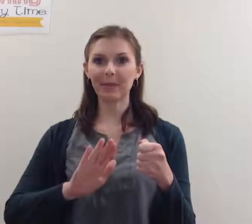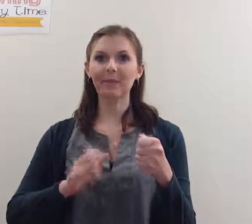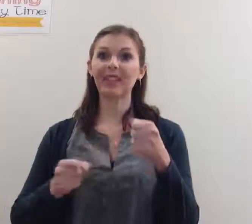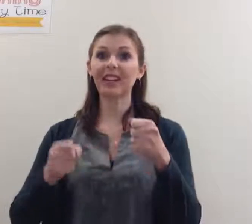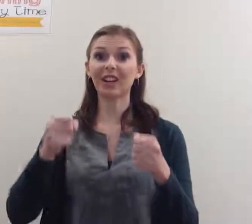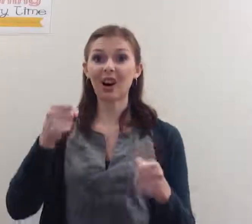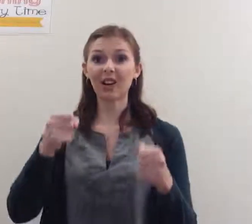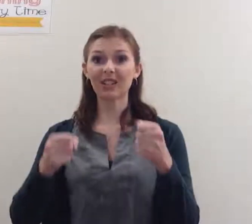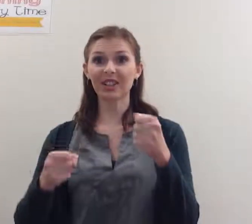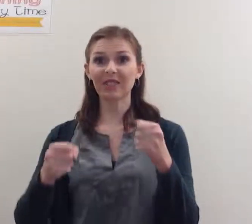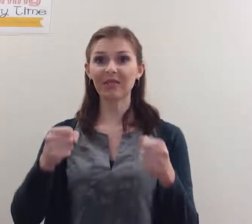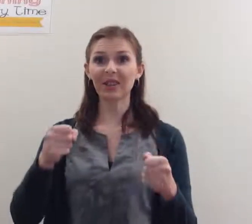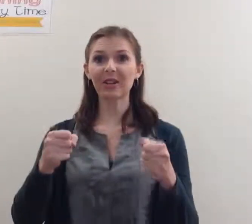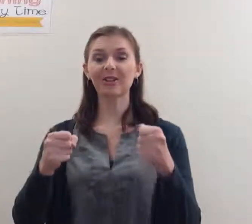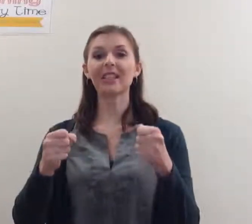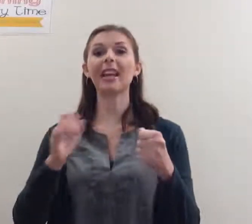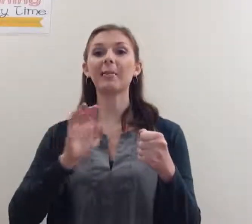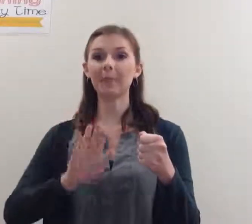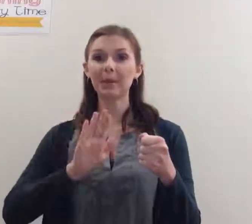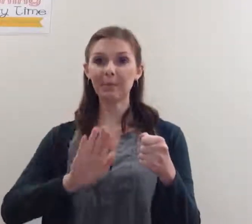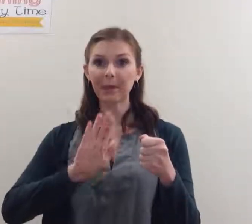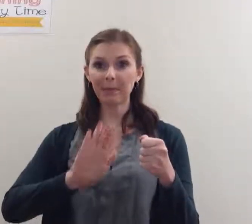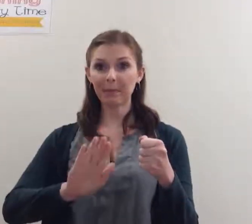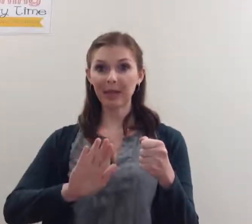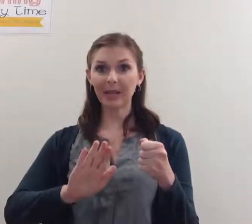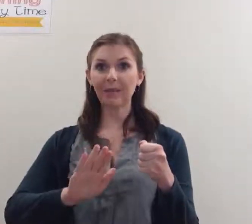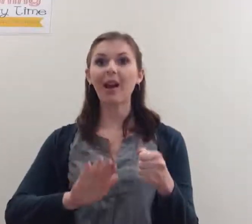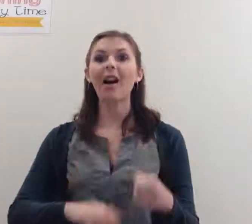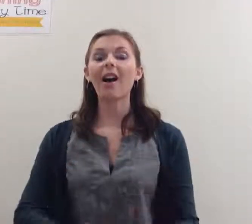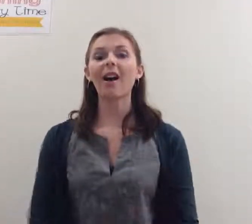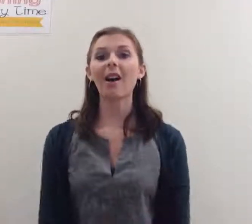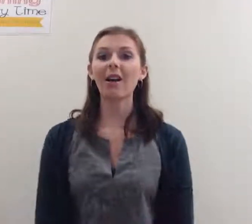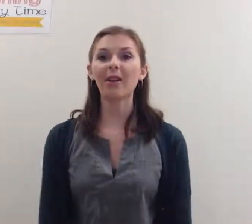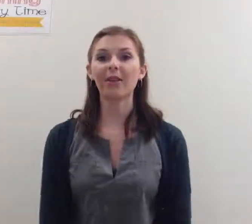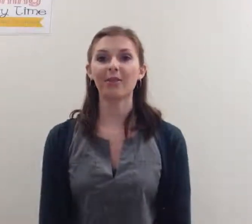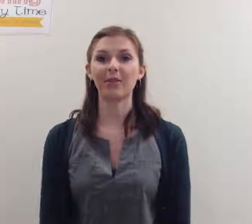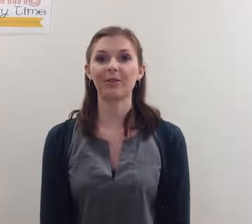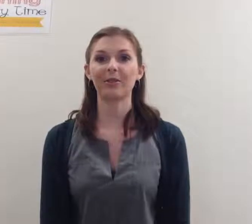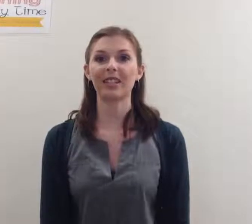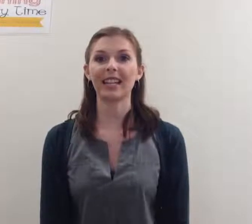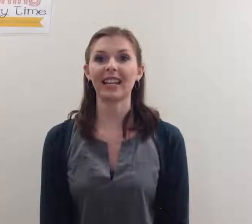The CARS on the road say beep, beep, beep All through the town